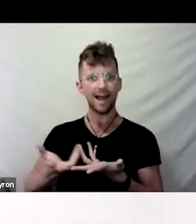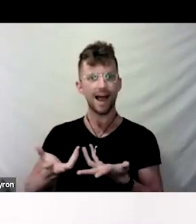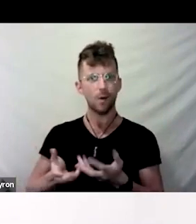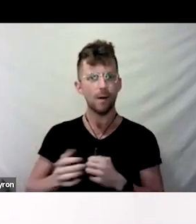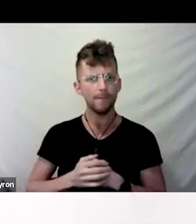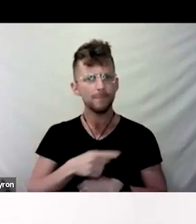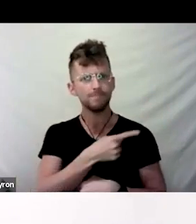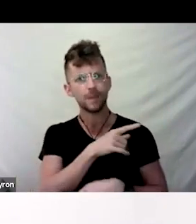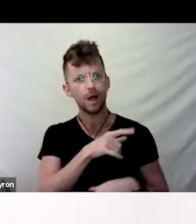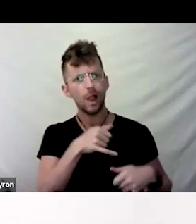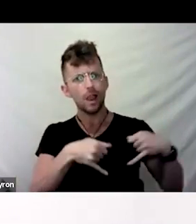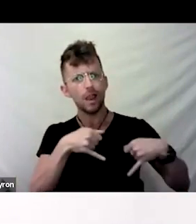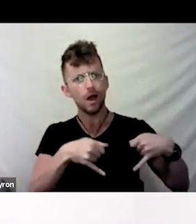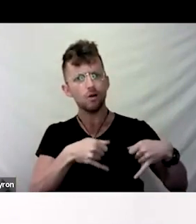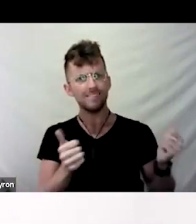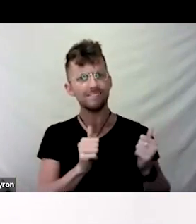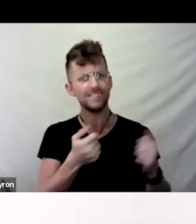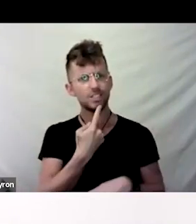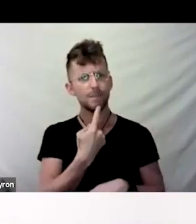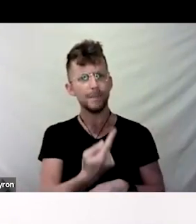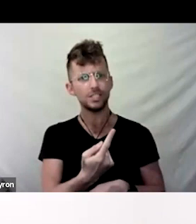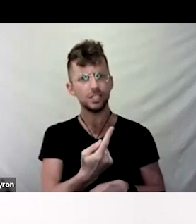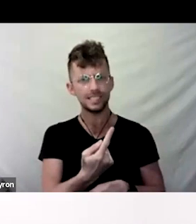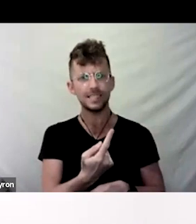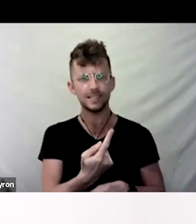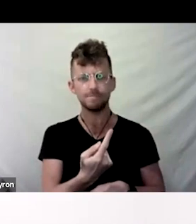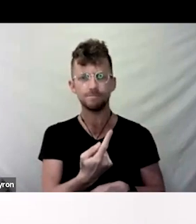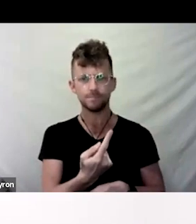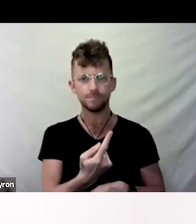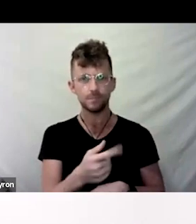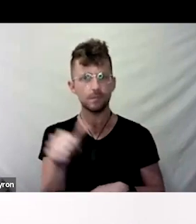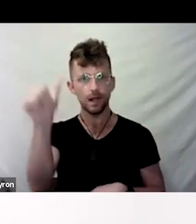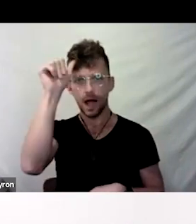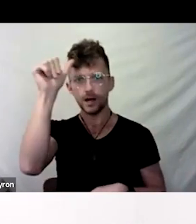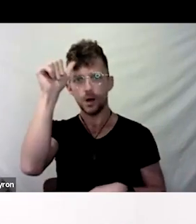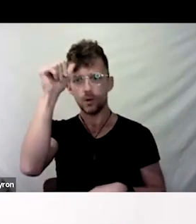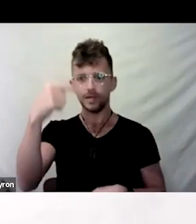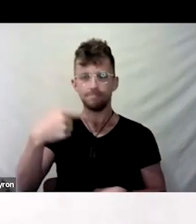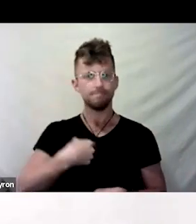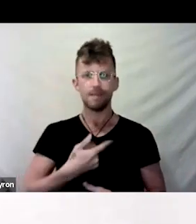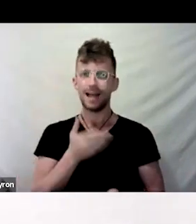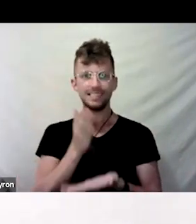on, is often that we all talk, I know that I definitely use my disability forums.